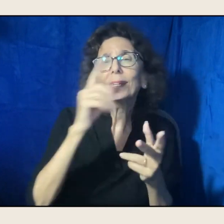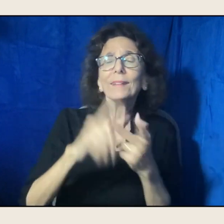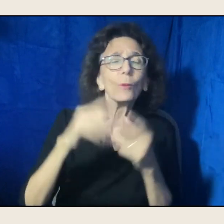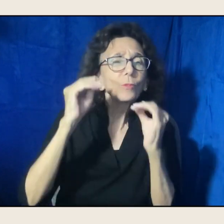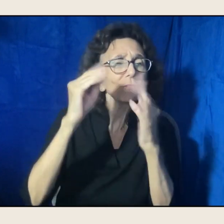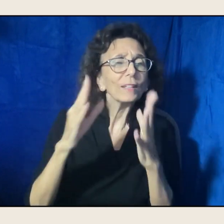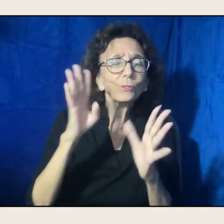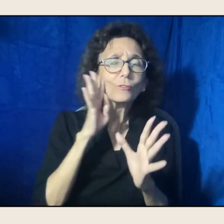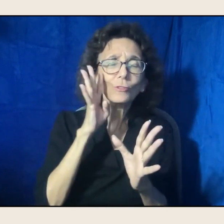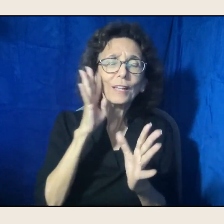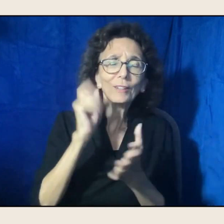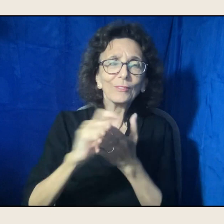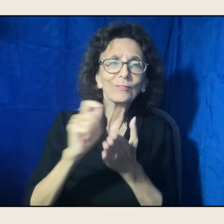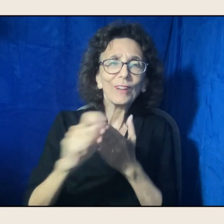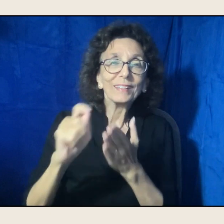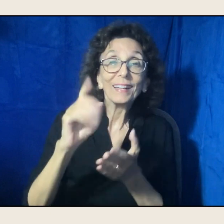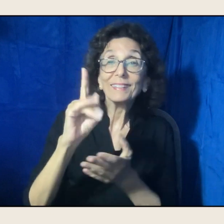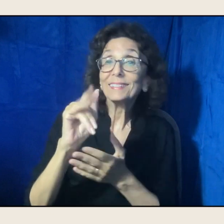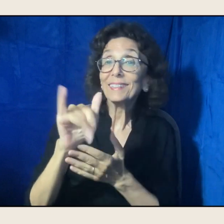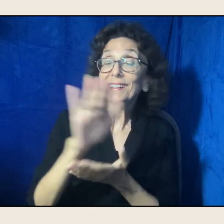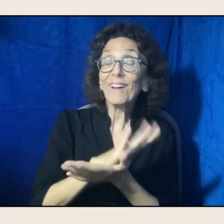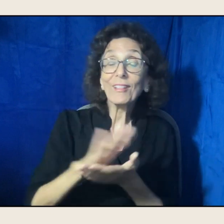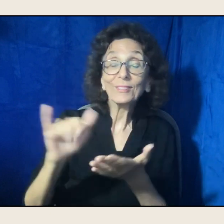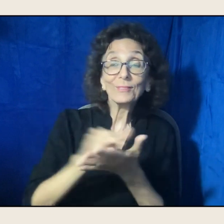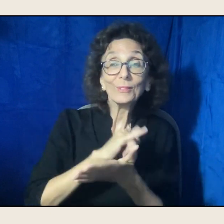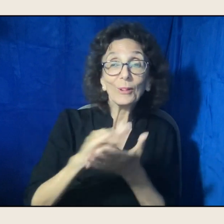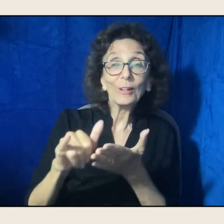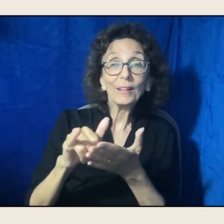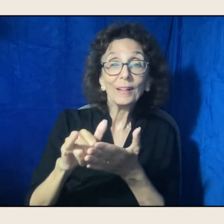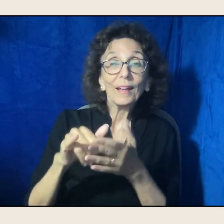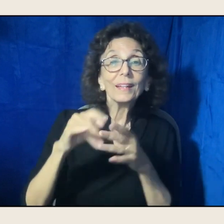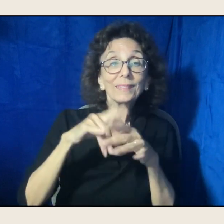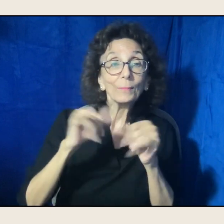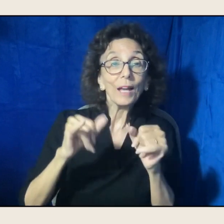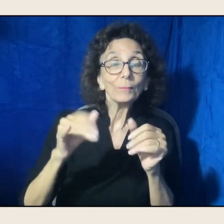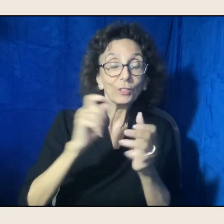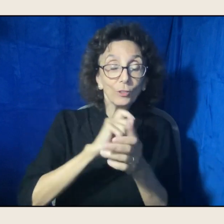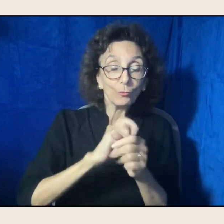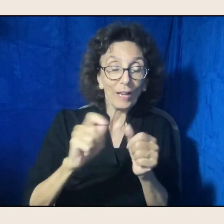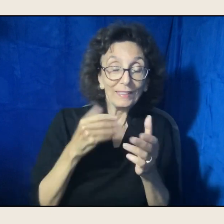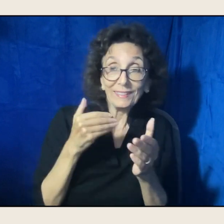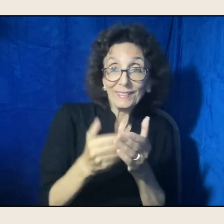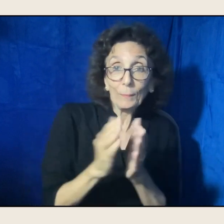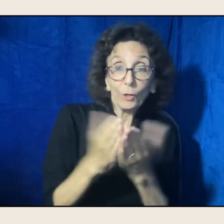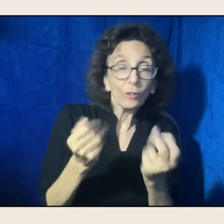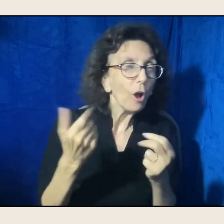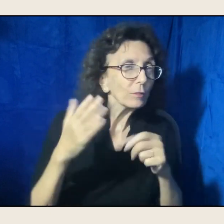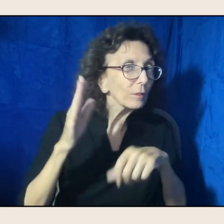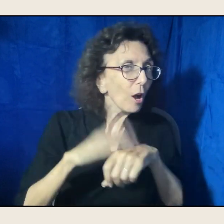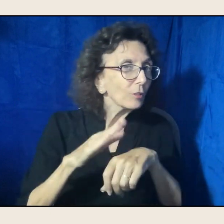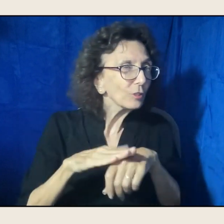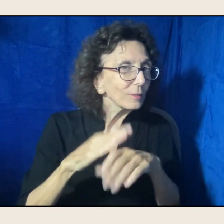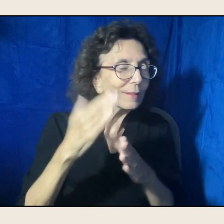at City College of New York, while working on her forthcoming book, "Caution: Lessons for Survival."